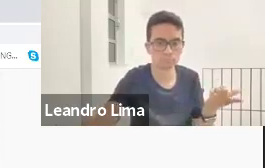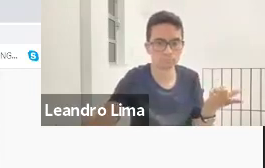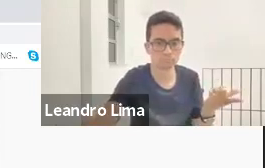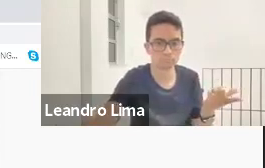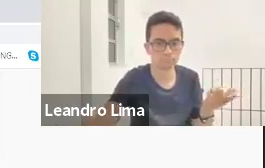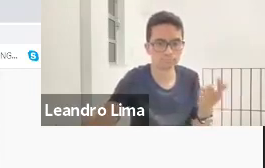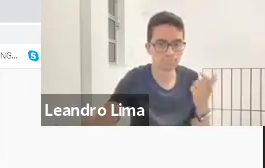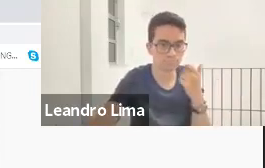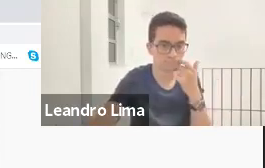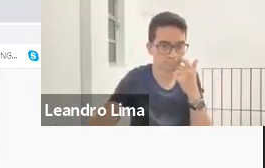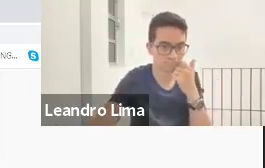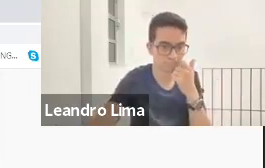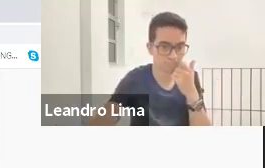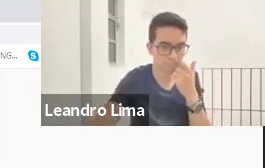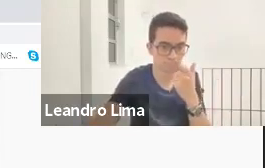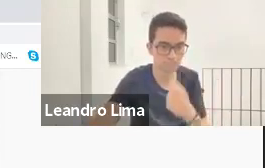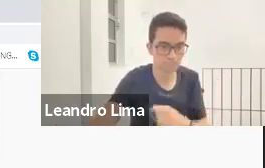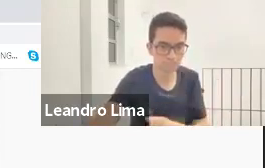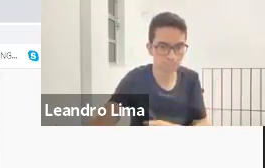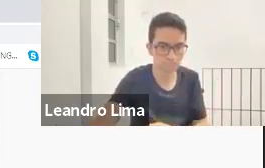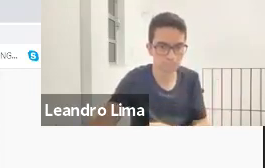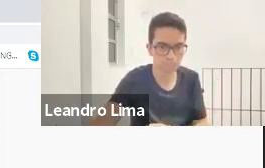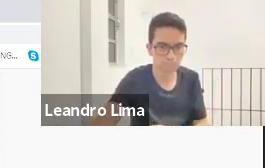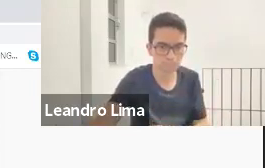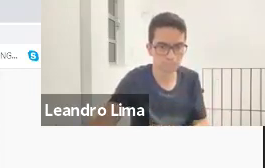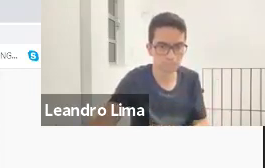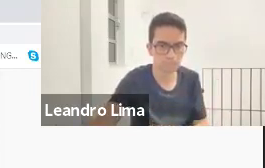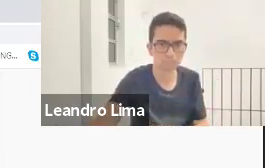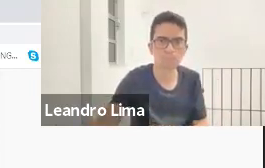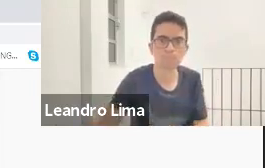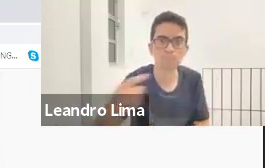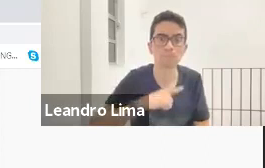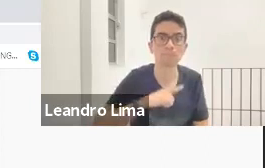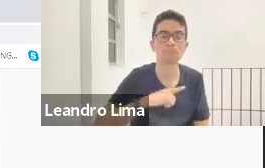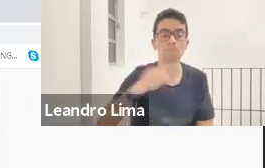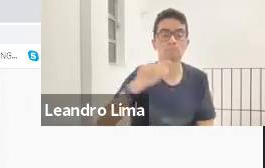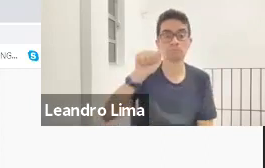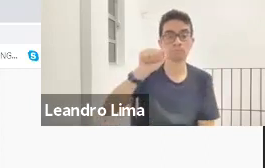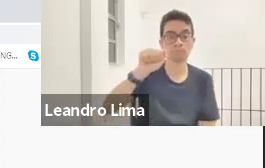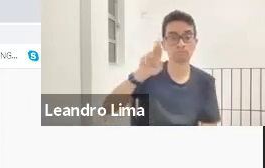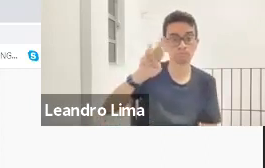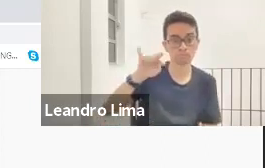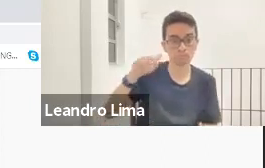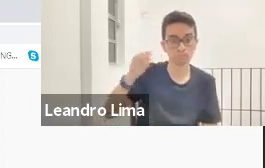It runs in my family. And so I have a combination. on of traits on of traits of